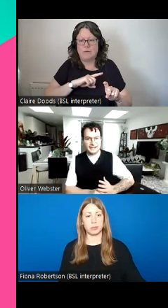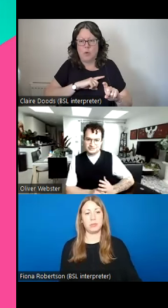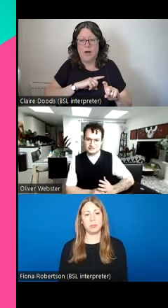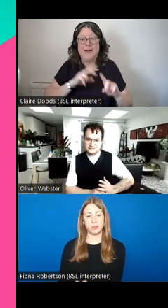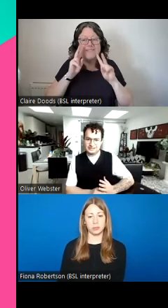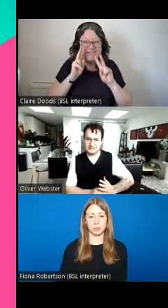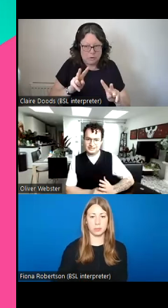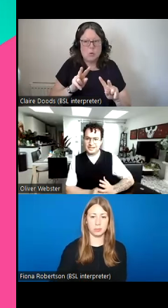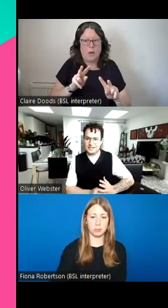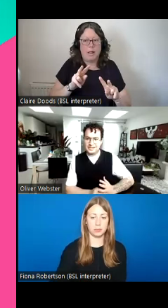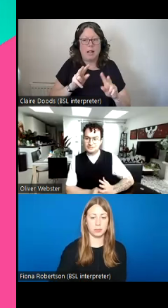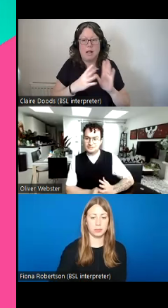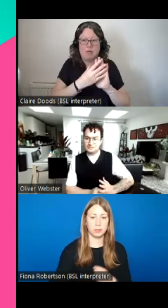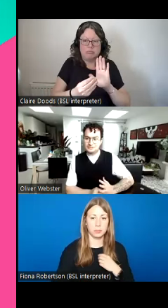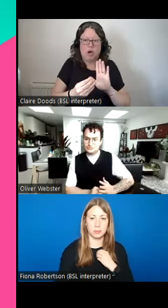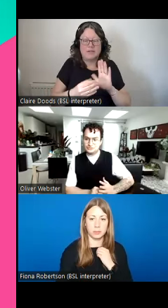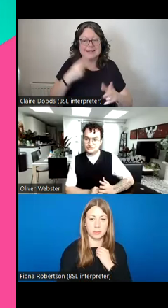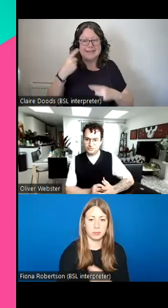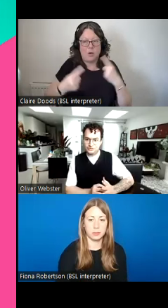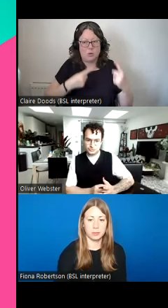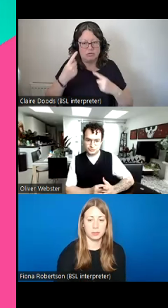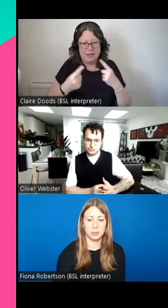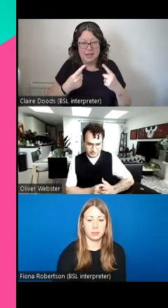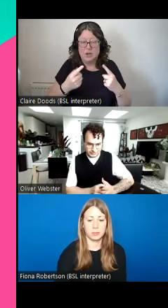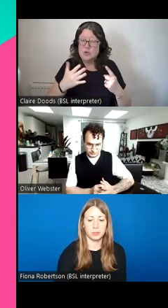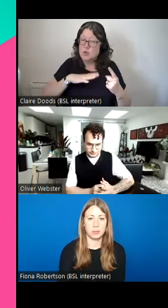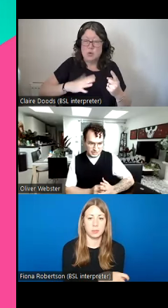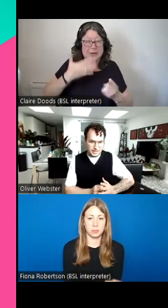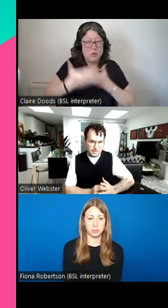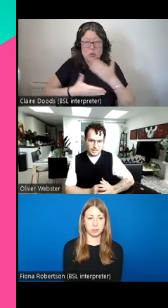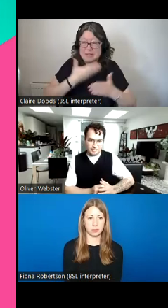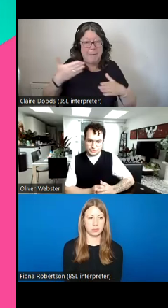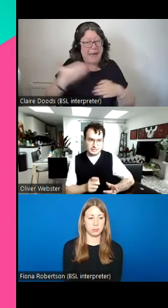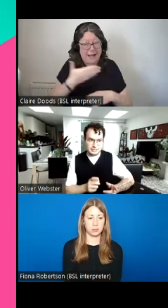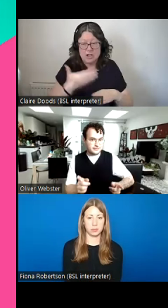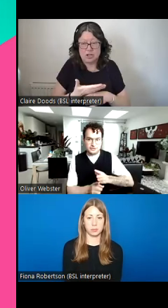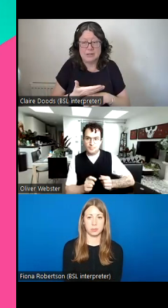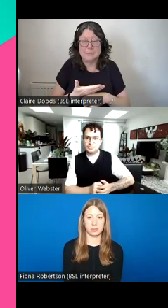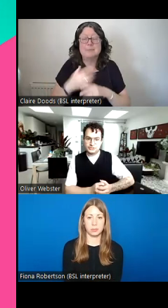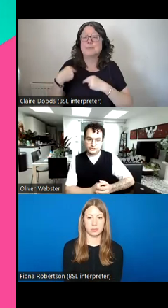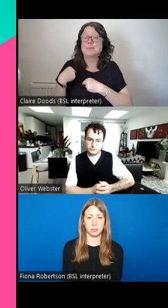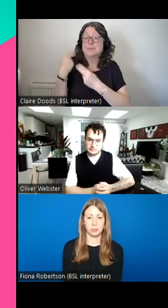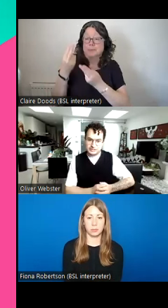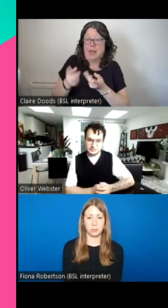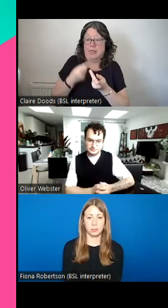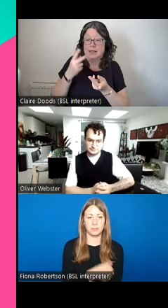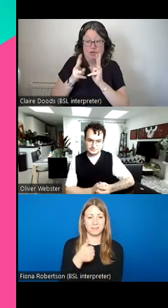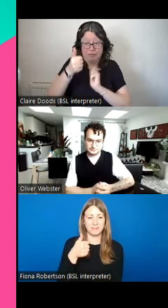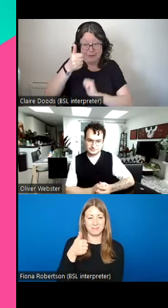There's no need to describe actions such as the example on the screen. I'm just going to let the interpreters switch over, one second.